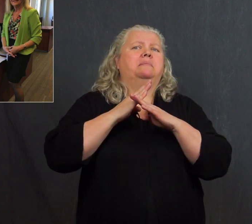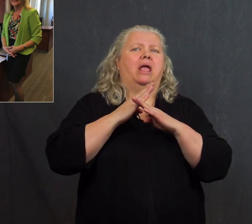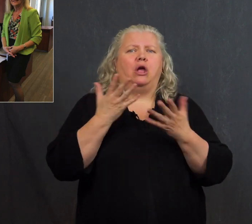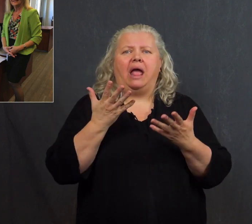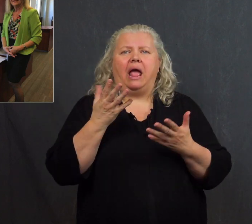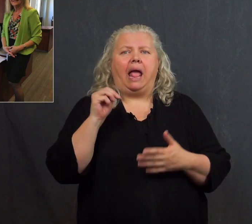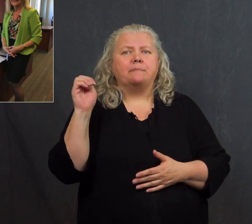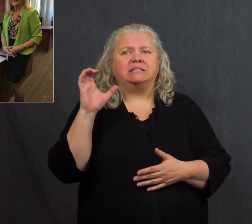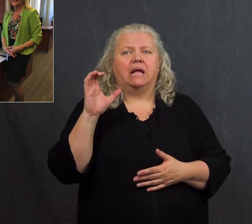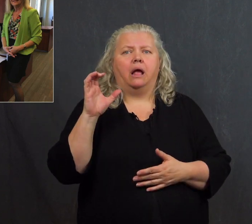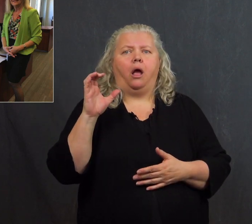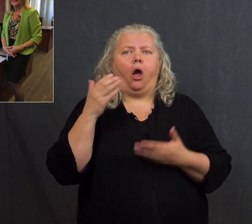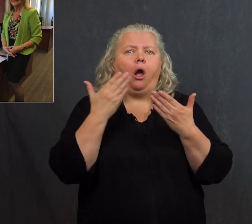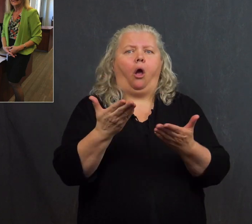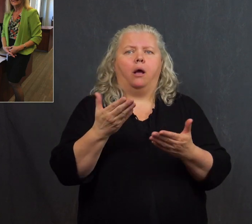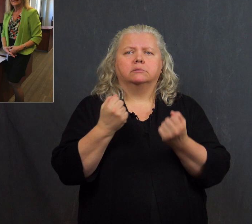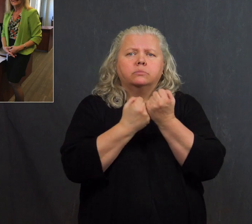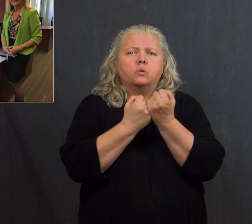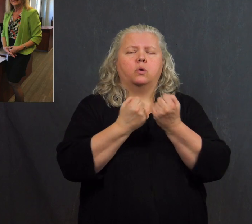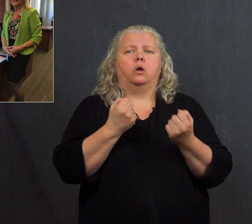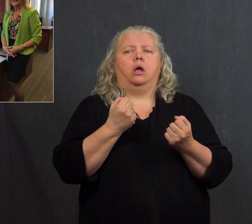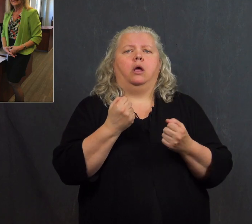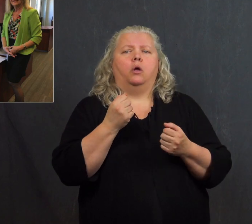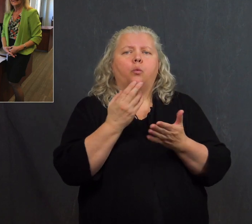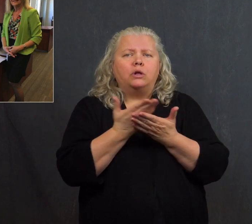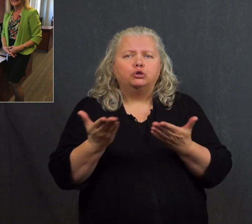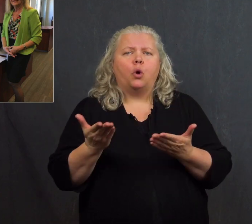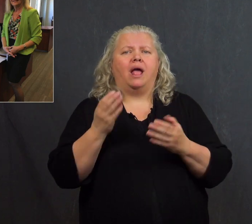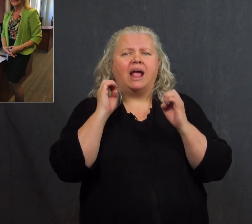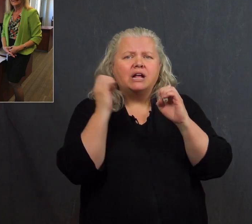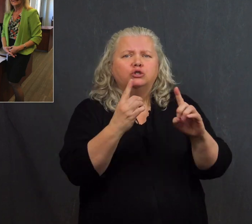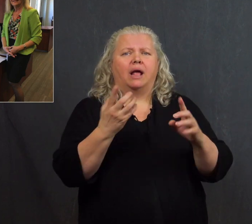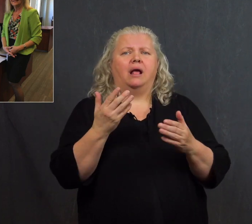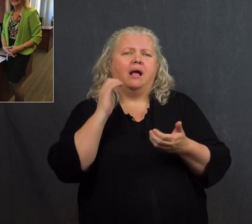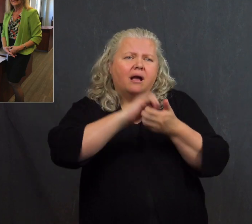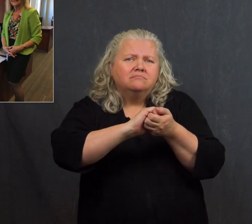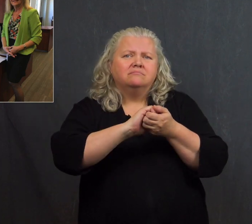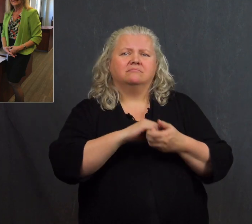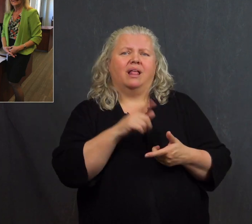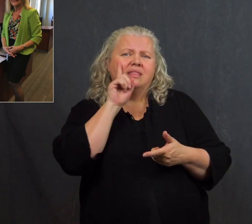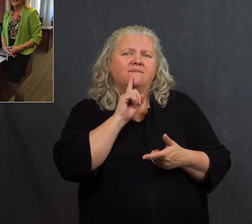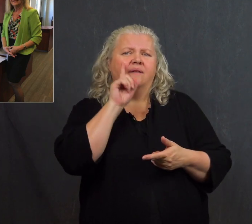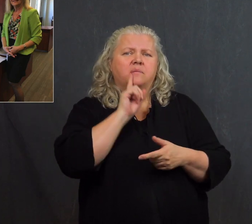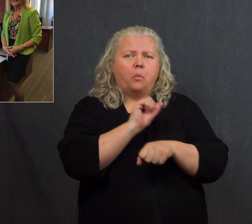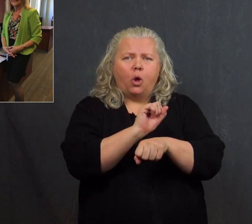to provide resources and education about working with Deaf employees.